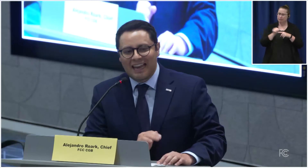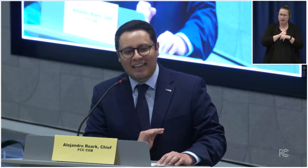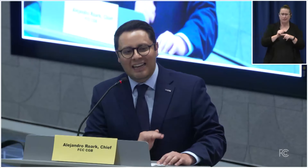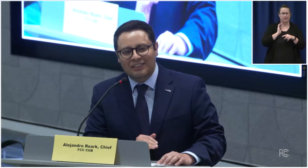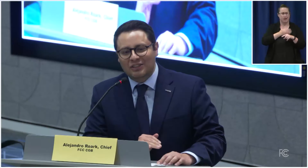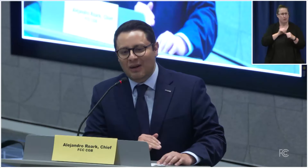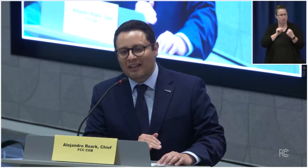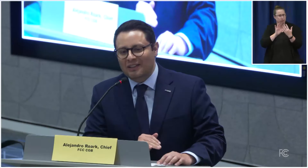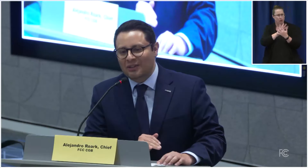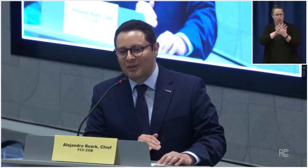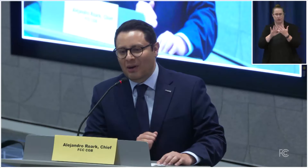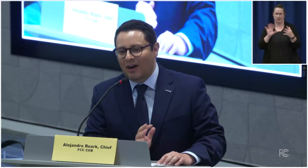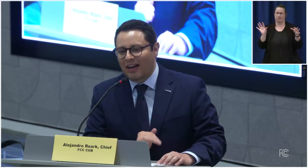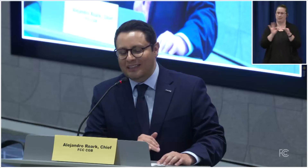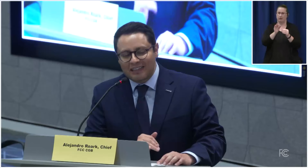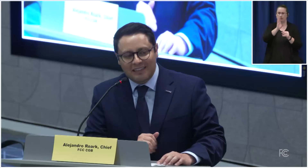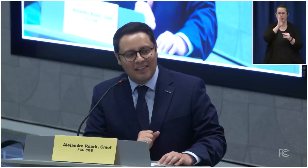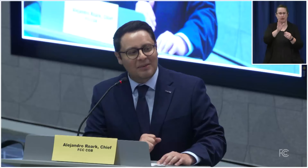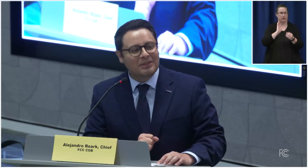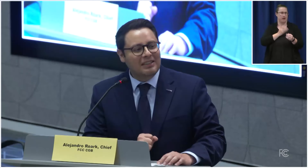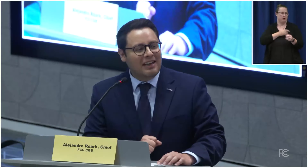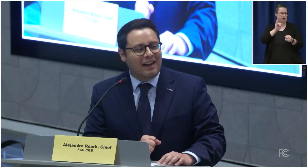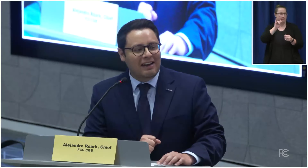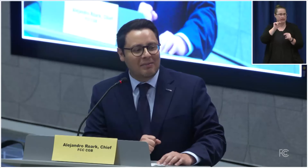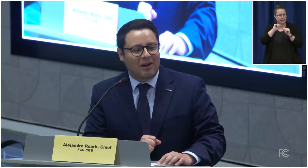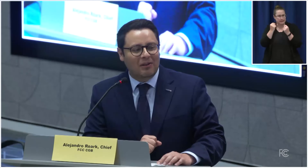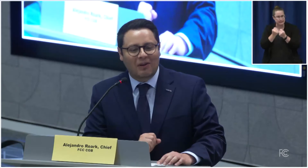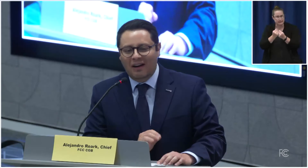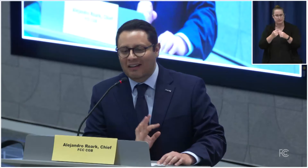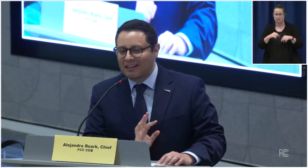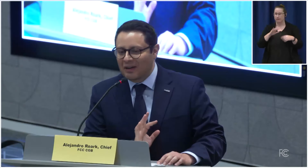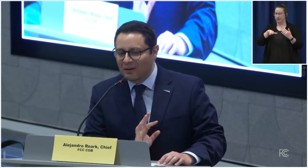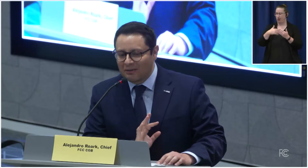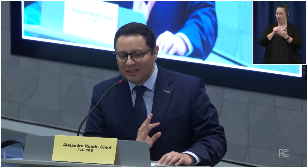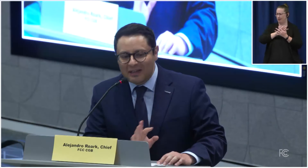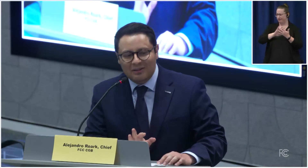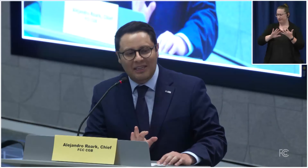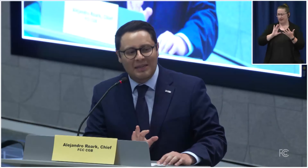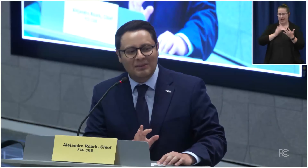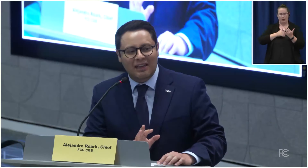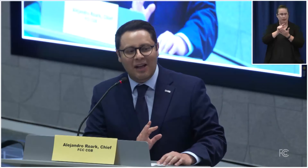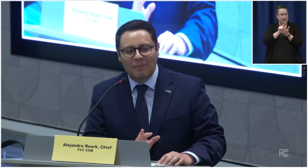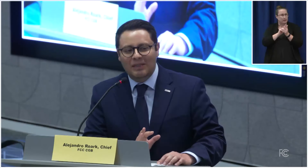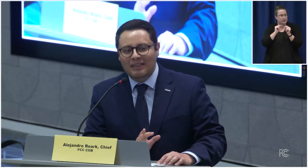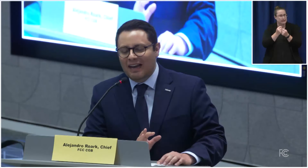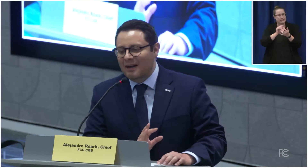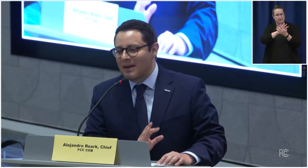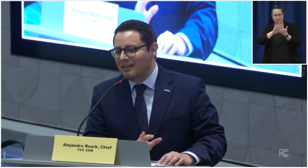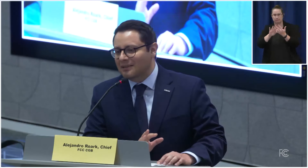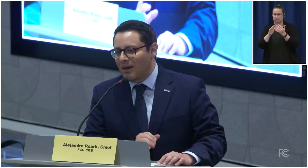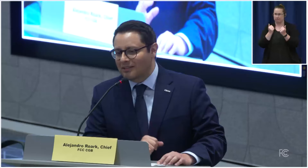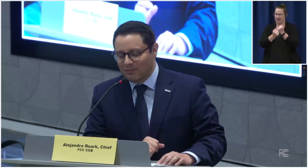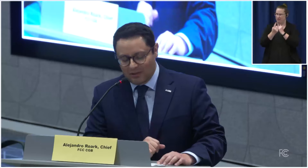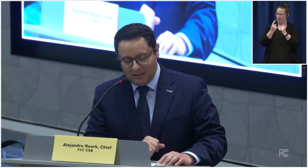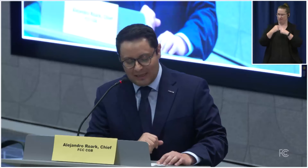AND WE ARE HAPPY TO SHARE ALL OF THOSE KIND OF BEST PRACTICES. AND CONNECT YOU DIRECTLY TO